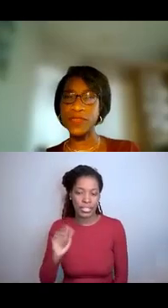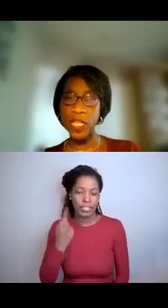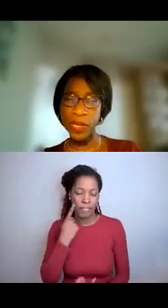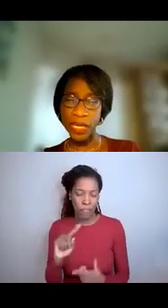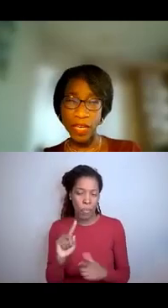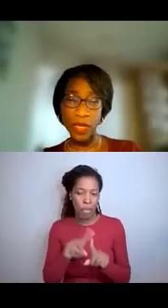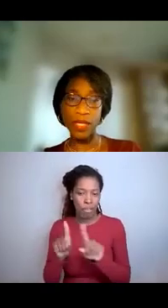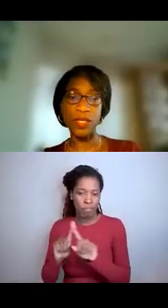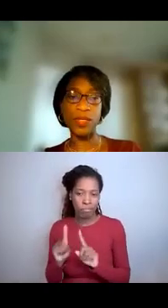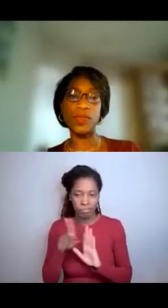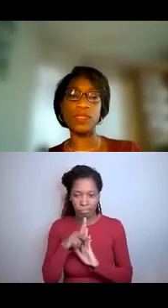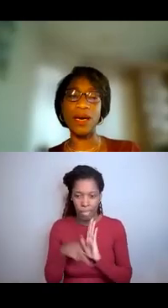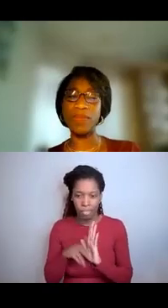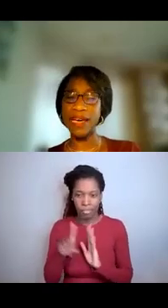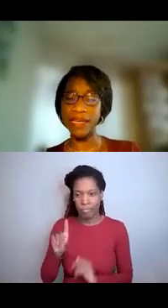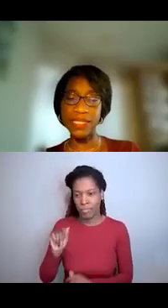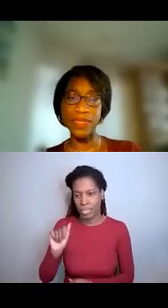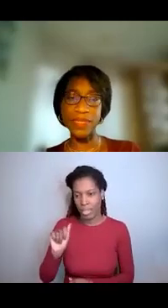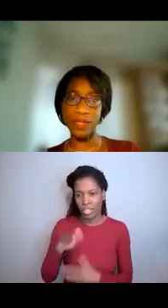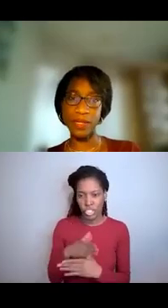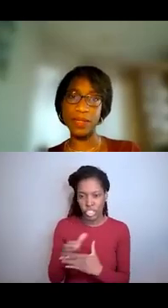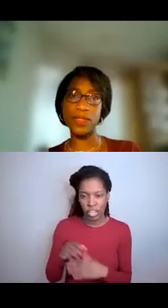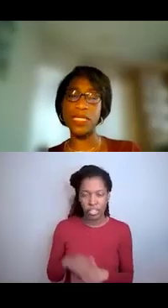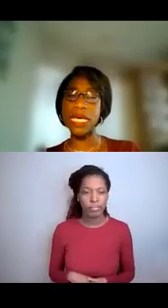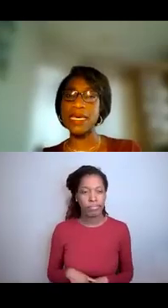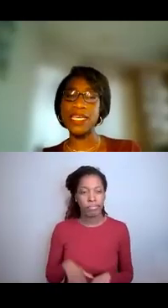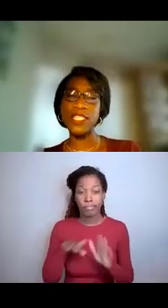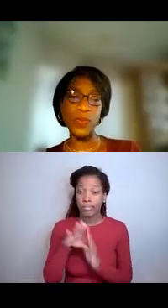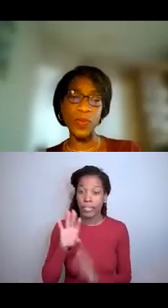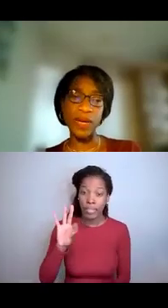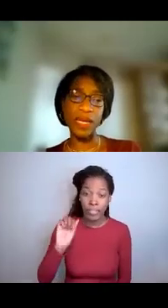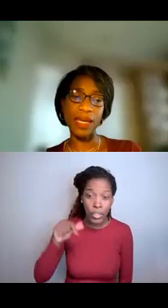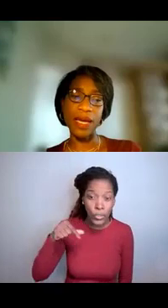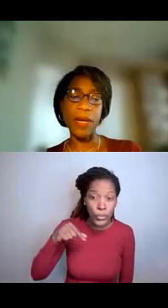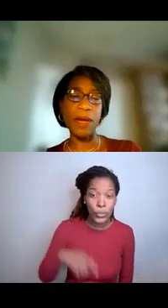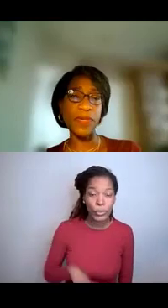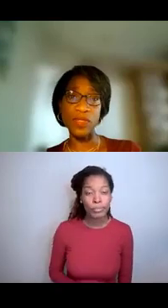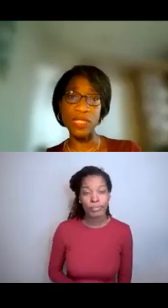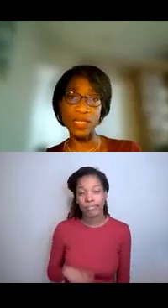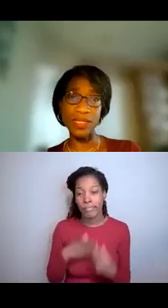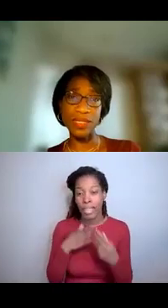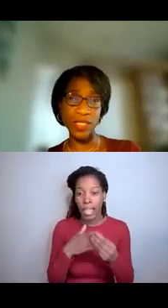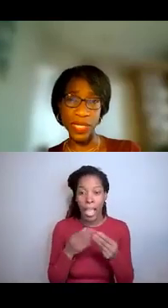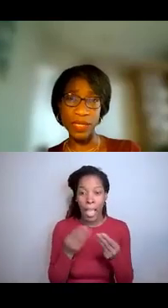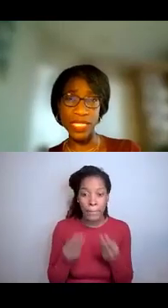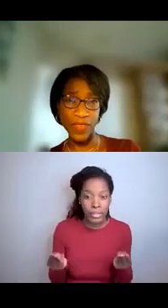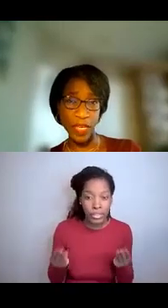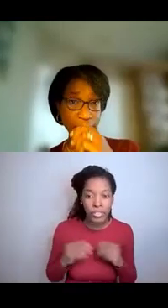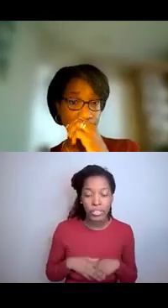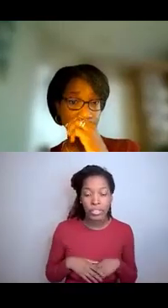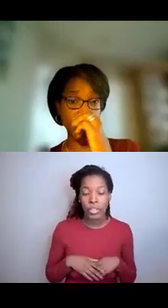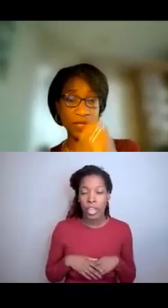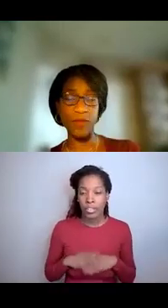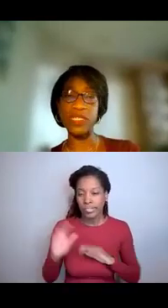We're developing FAQs, guidance materials, exploring opportunities to strengthen incentives